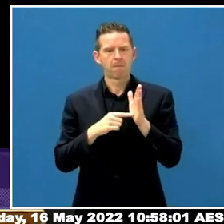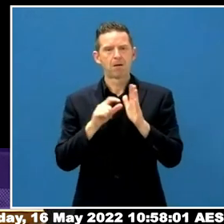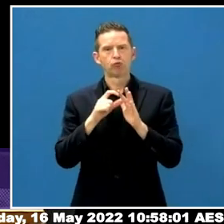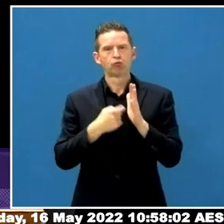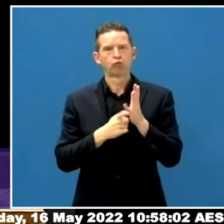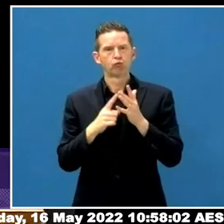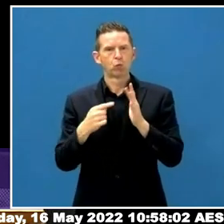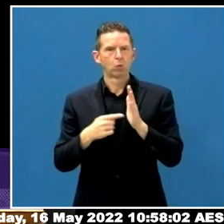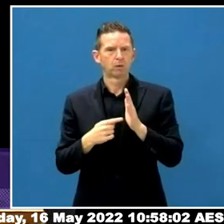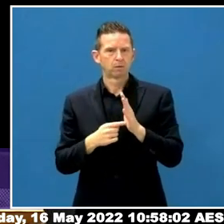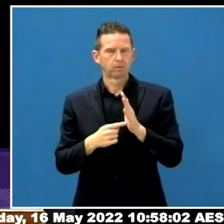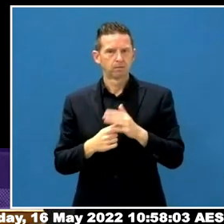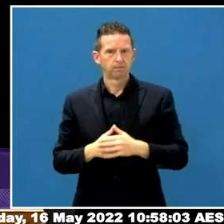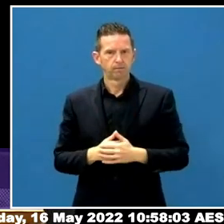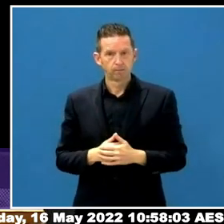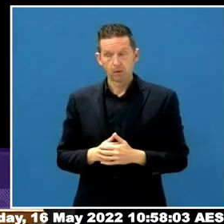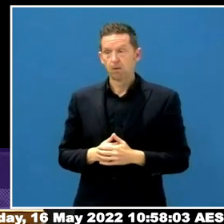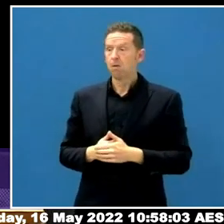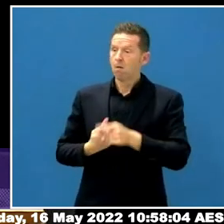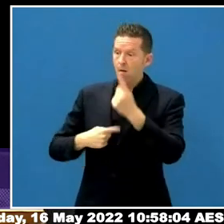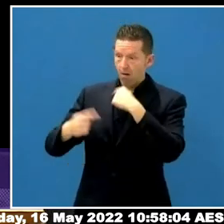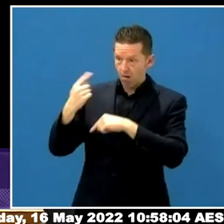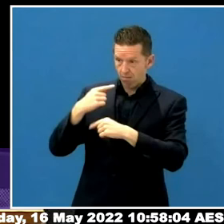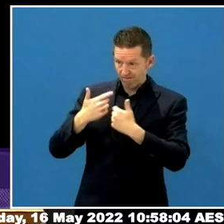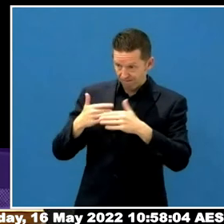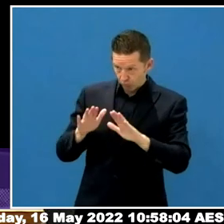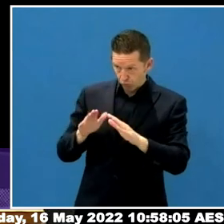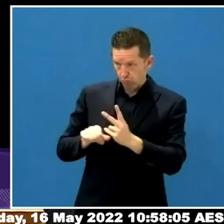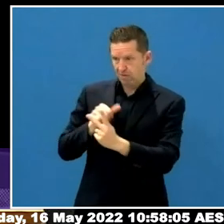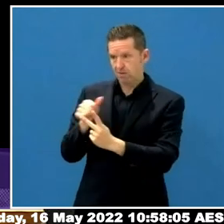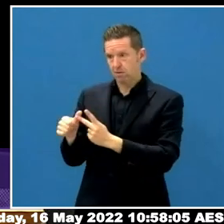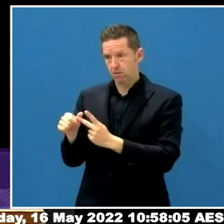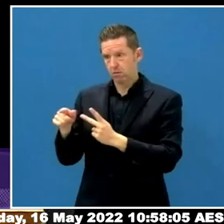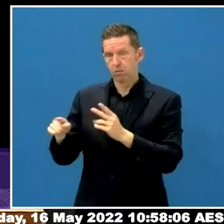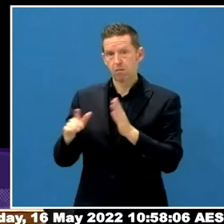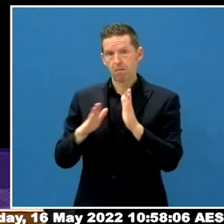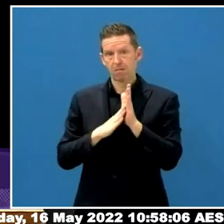After Mr Adamson's evidence we will hear from Mr Allen and Ms Toohey together.